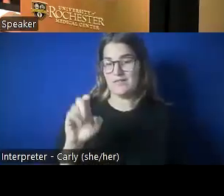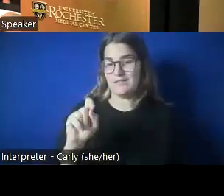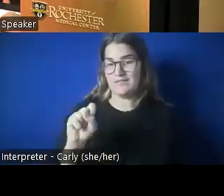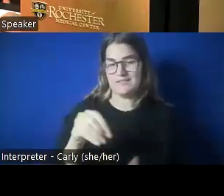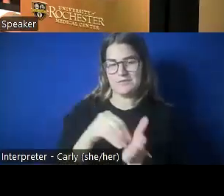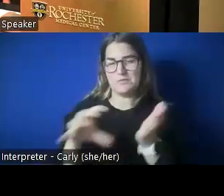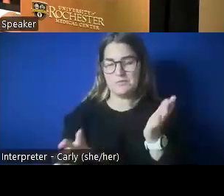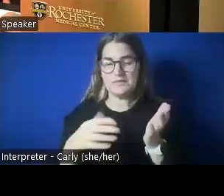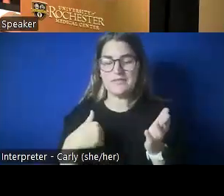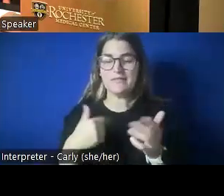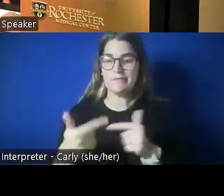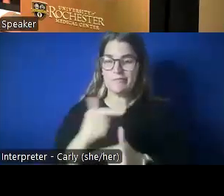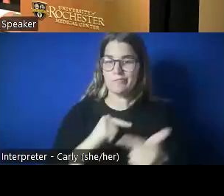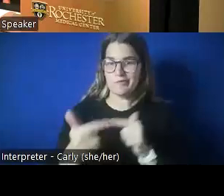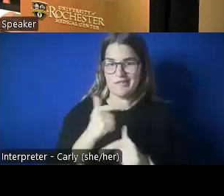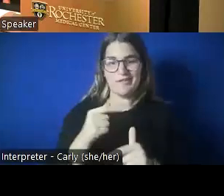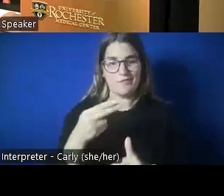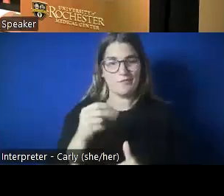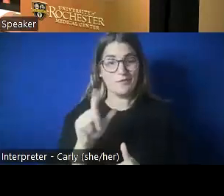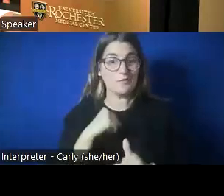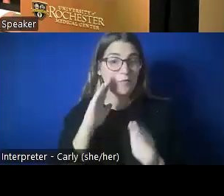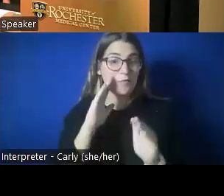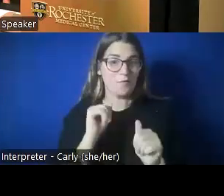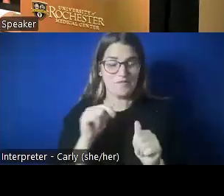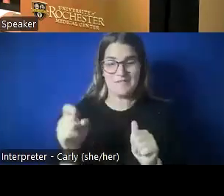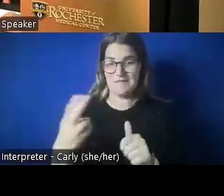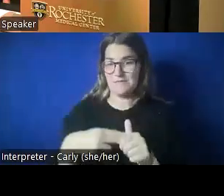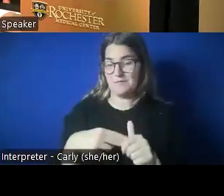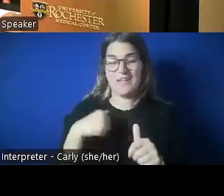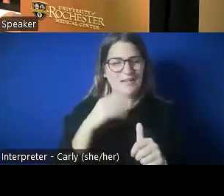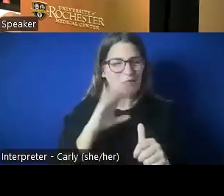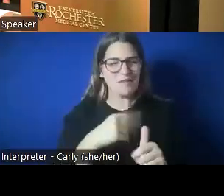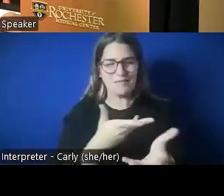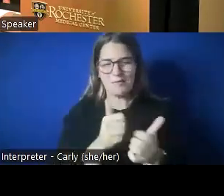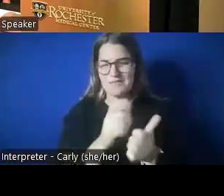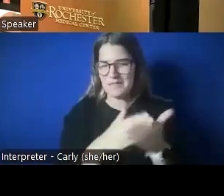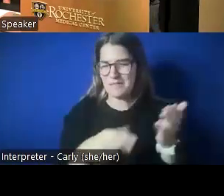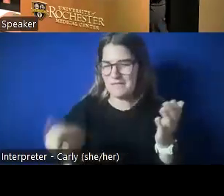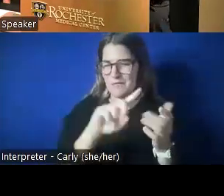have spoken with me about that as well um just for those of you who are interested in referring